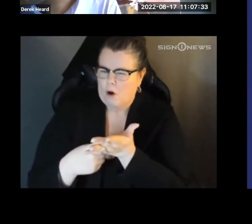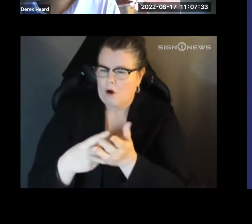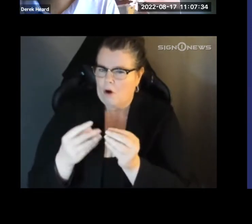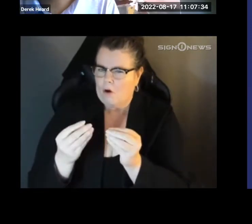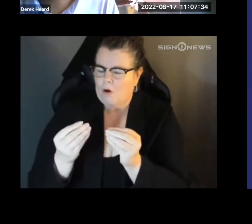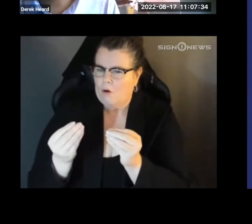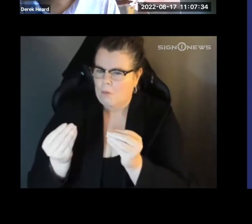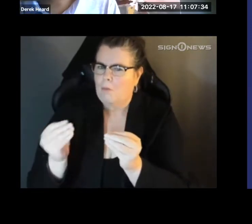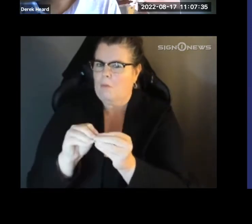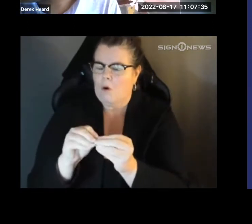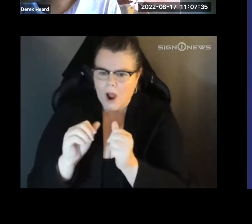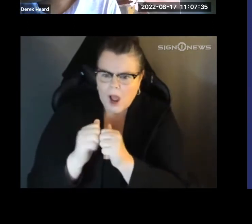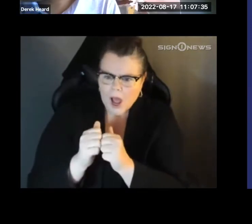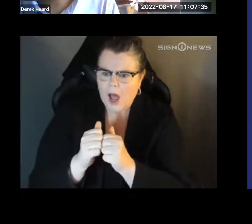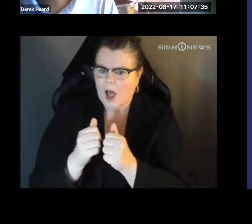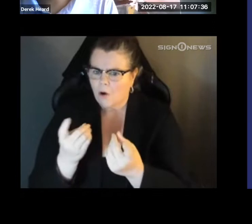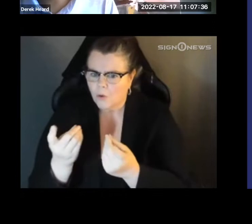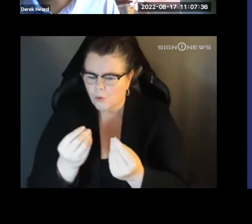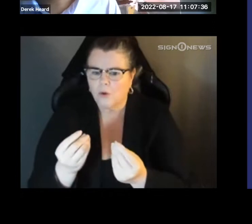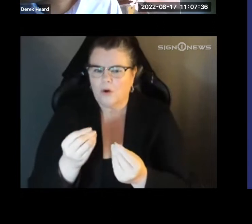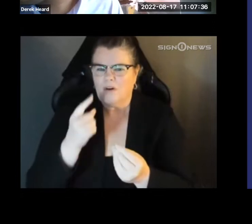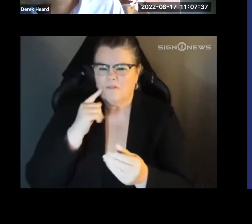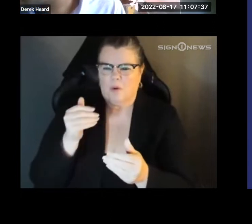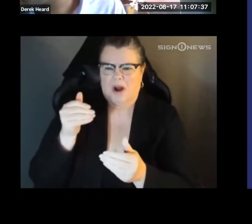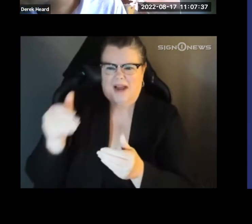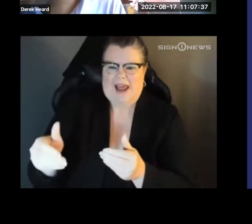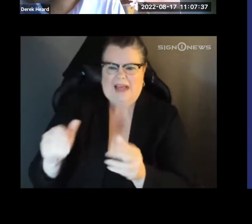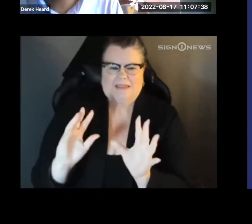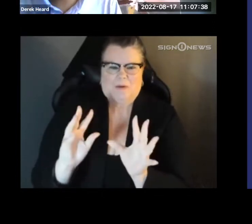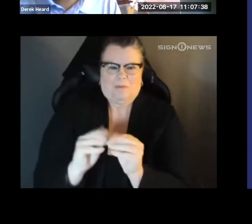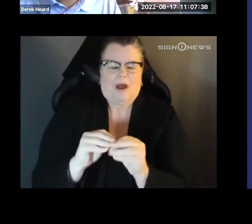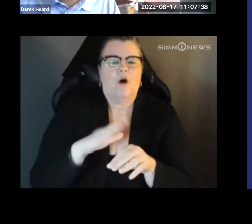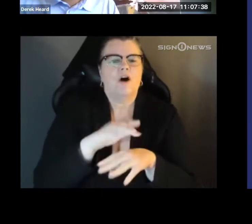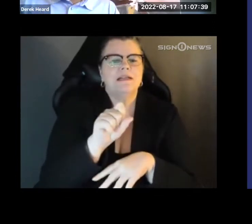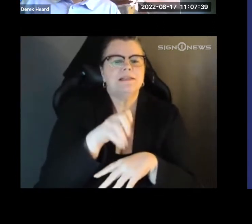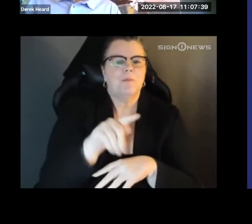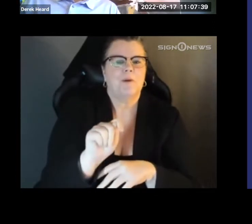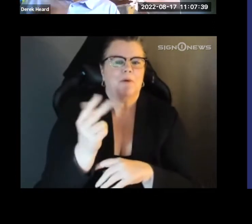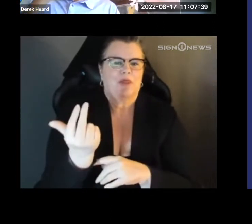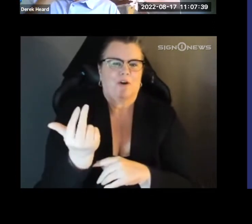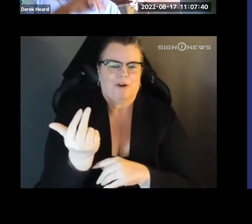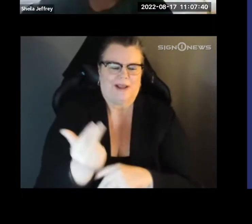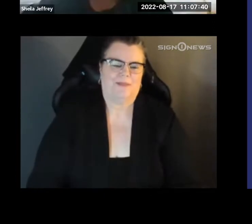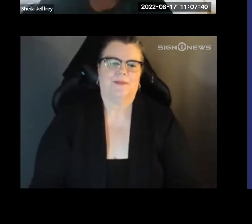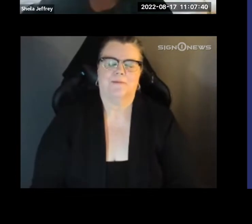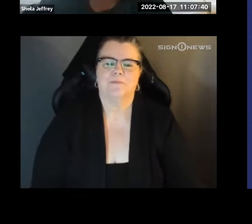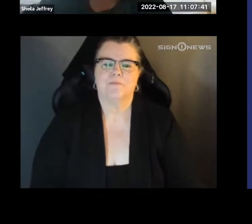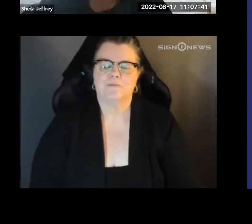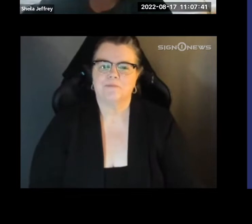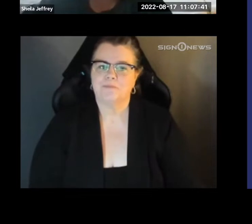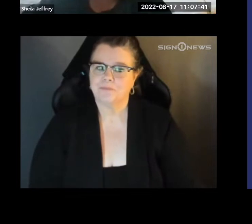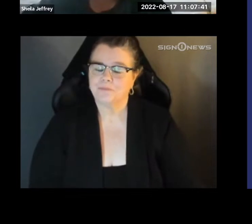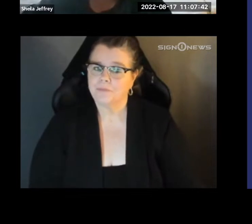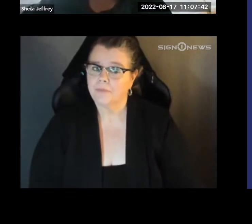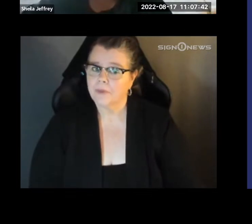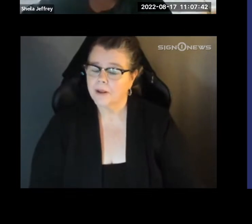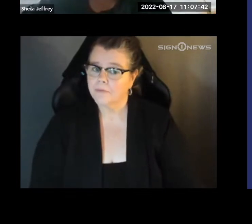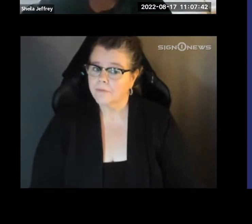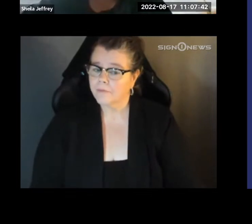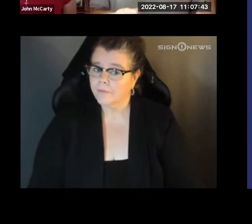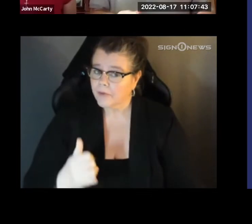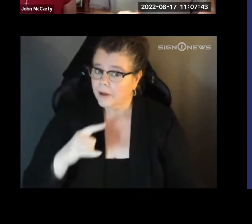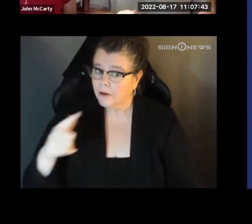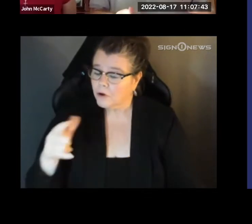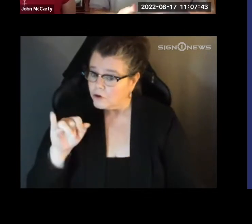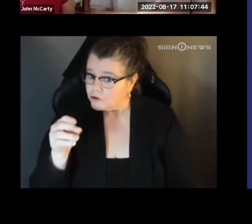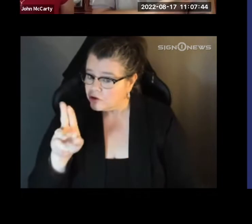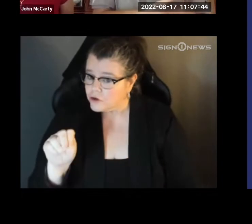season second on September 13th yeah all right well you've probably already